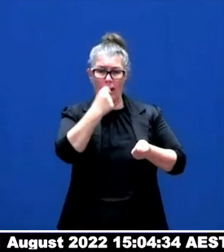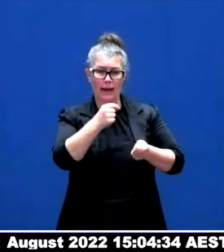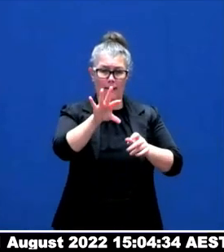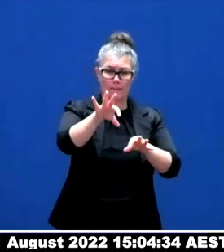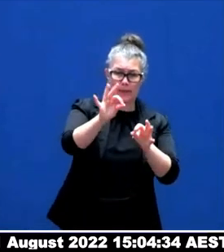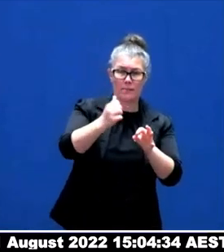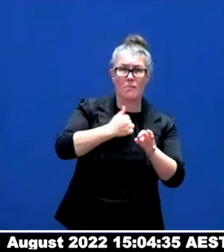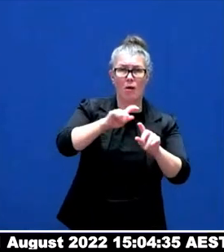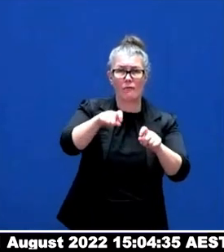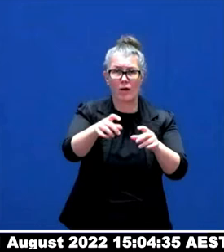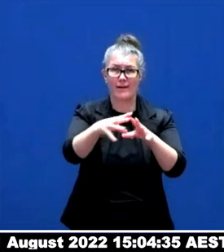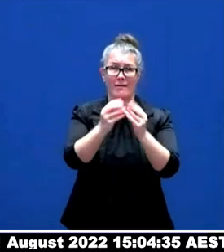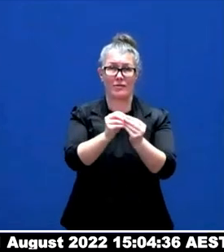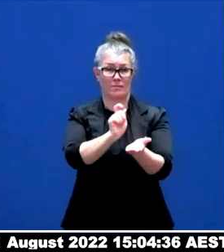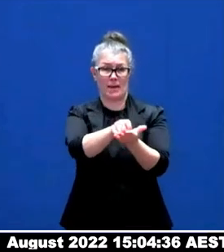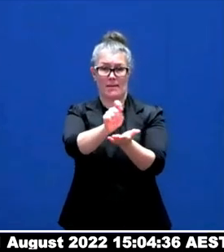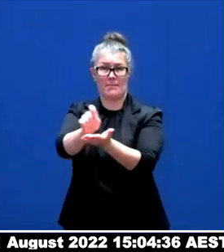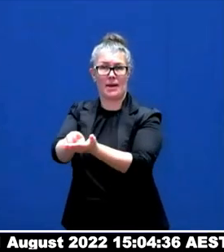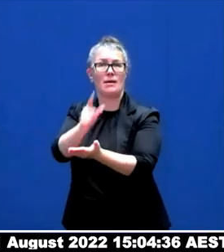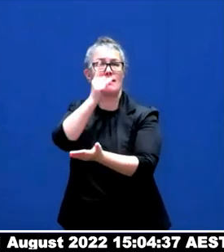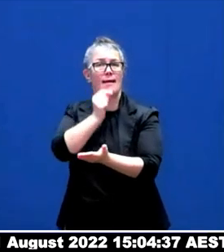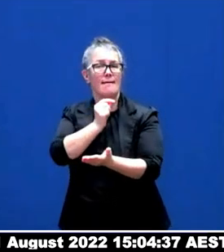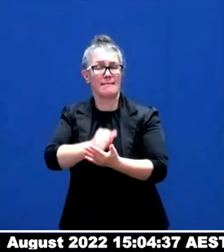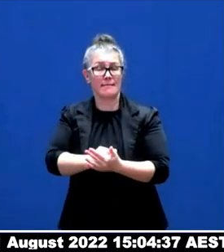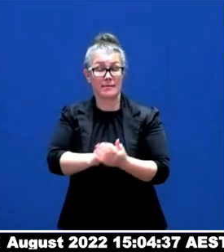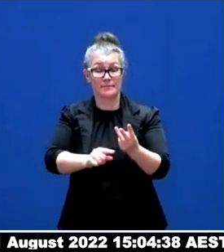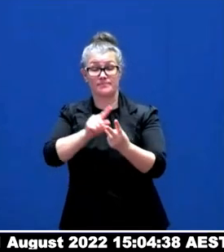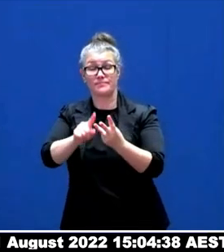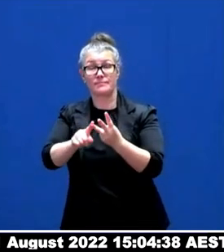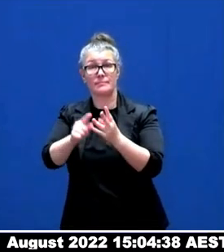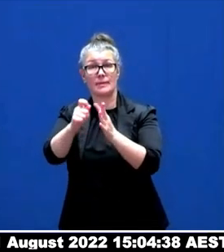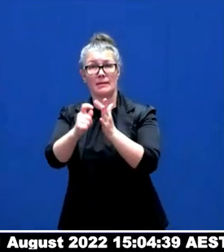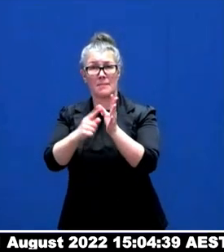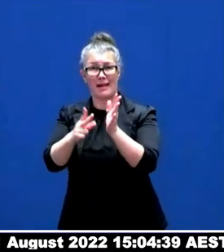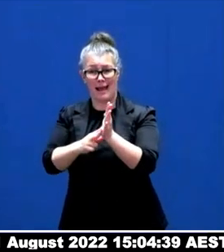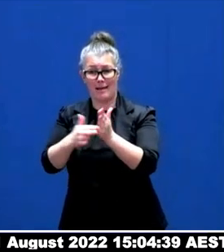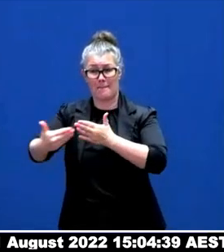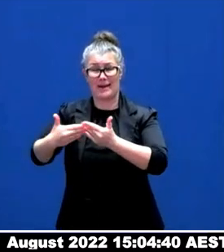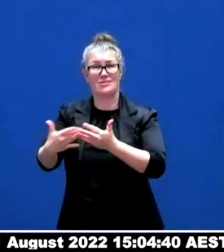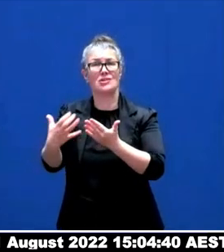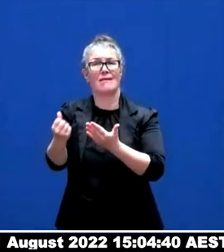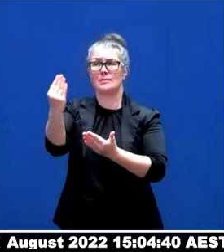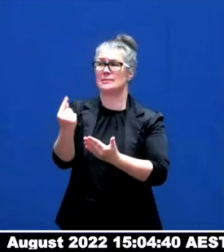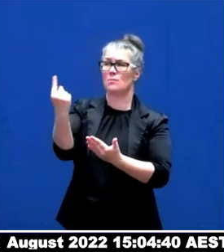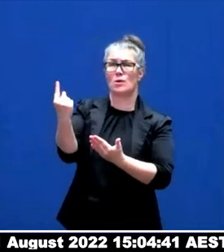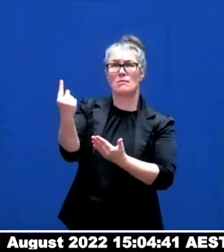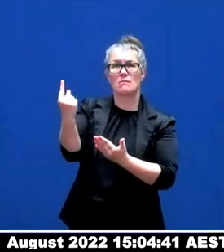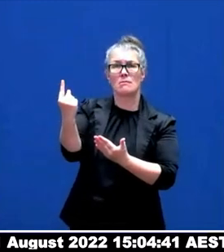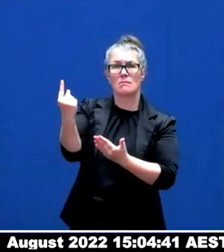directly. If they are plan managed, they have a plan manager which then pays their